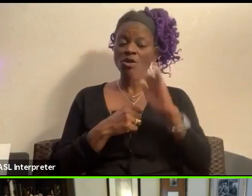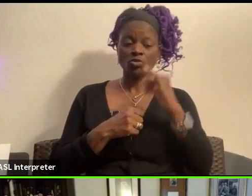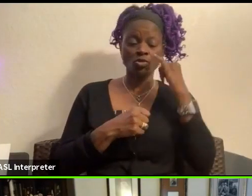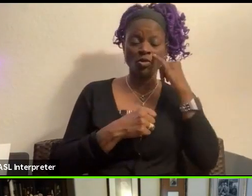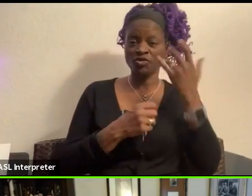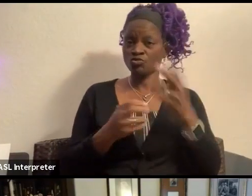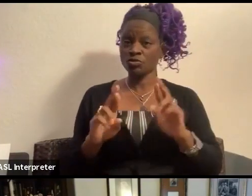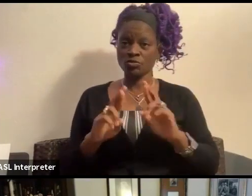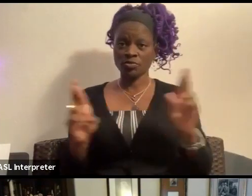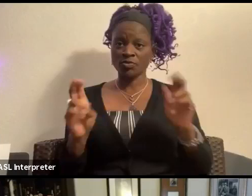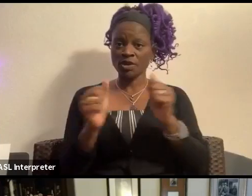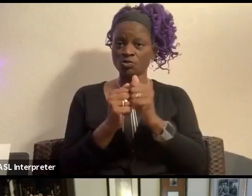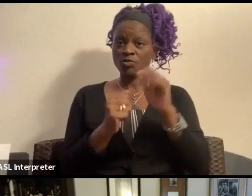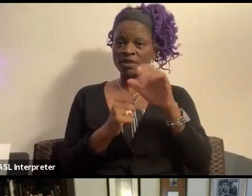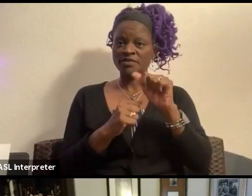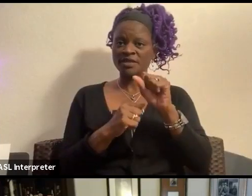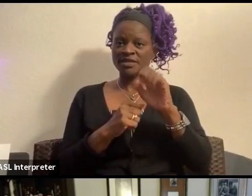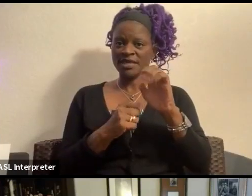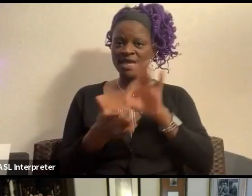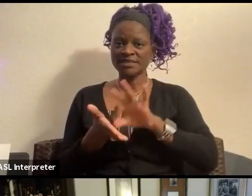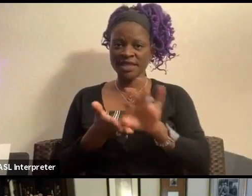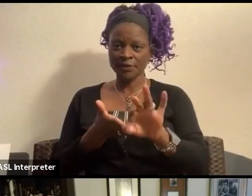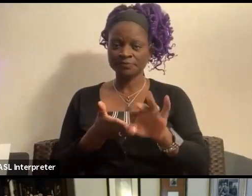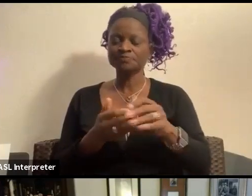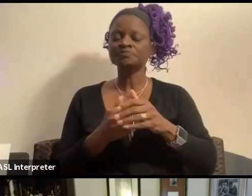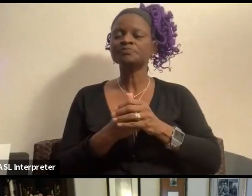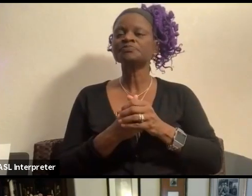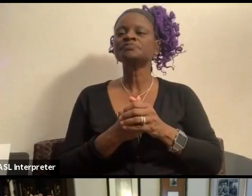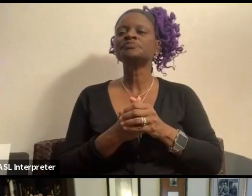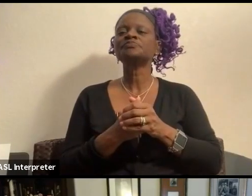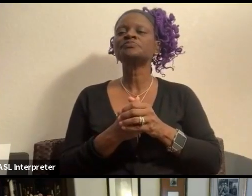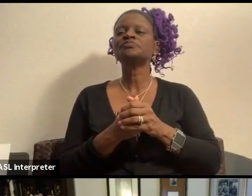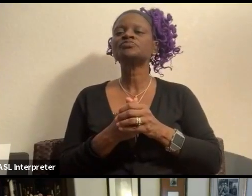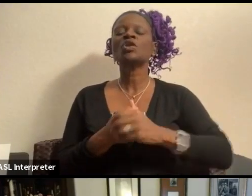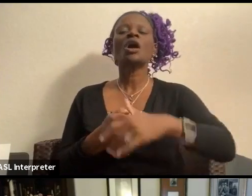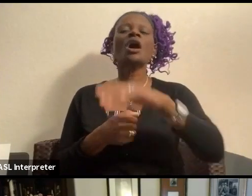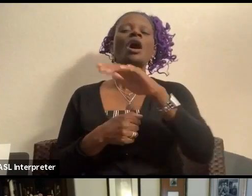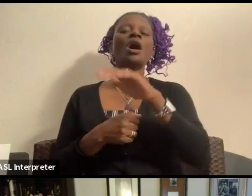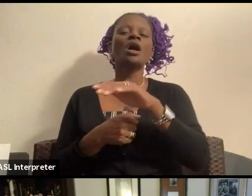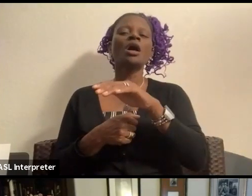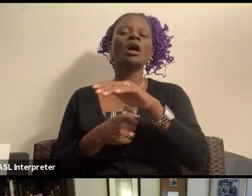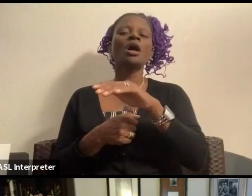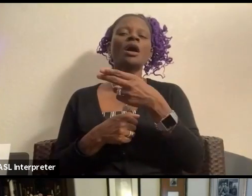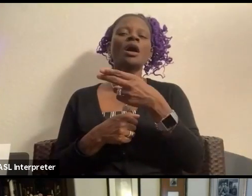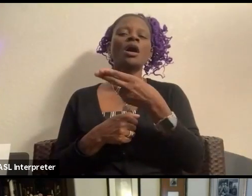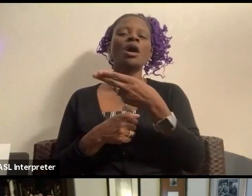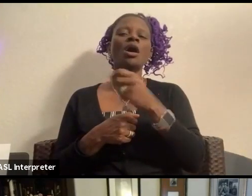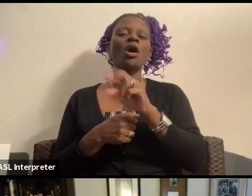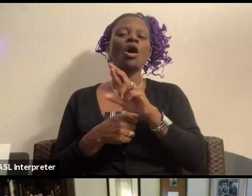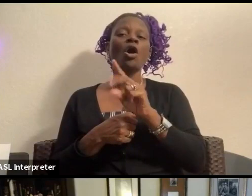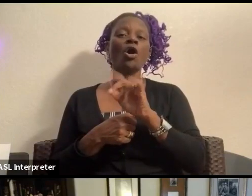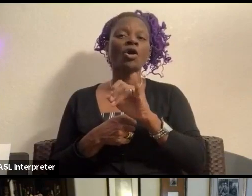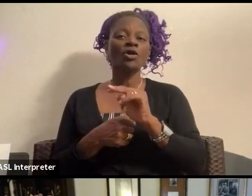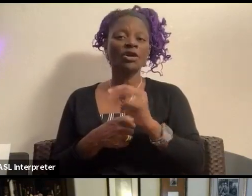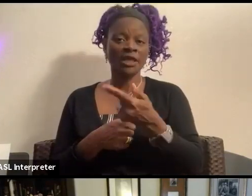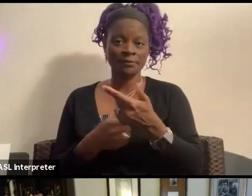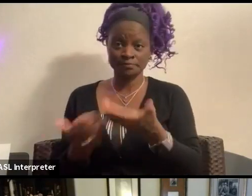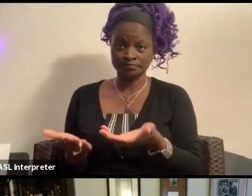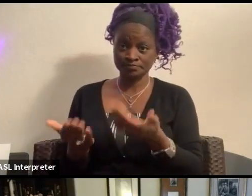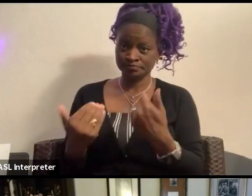Thank you so much, Dr. Harrington. Dr. Harding, do you have anything to add as the vaccine chief accounting officer education. Thank you, Supervisor.